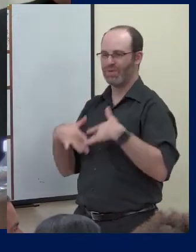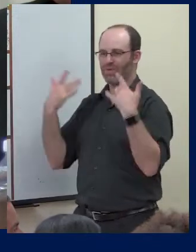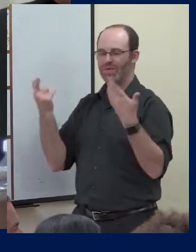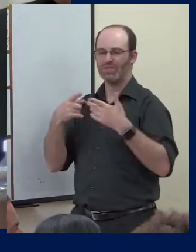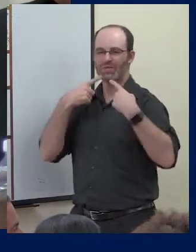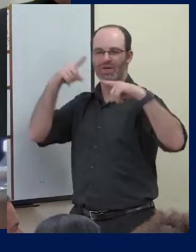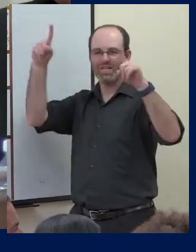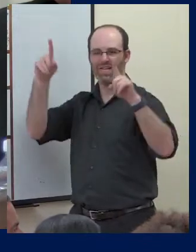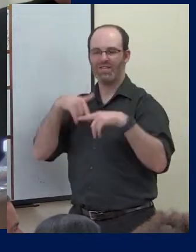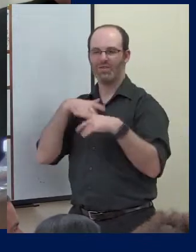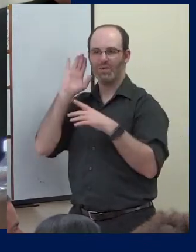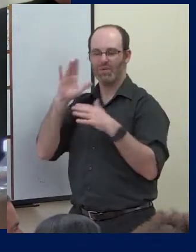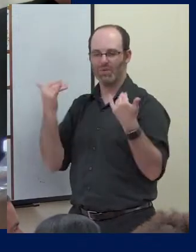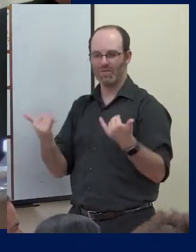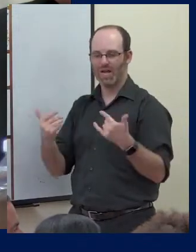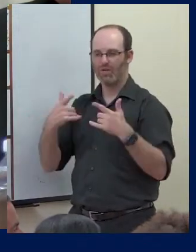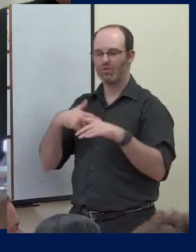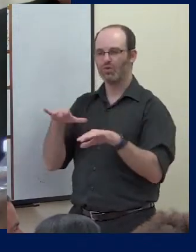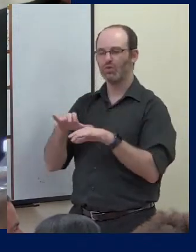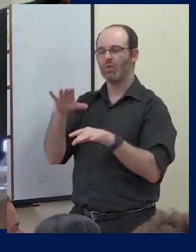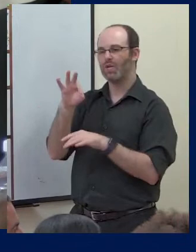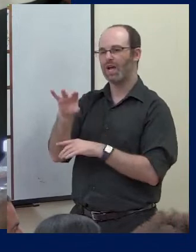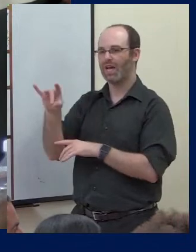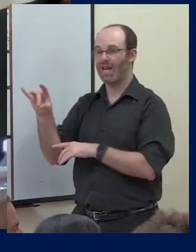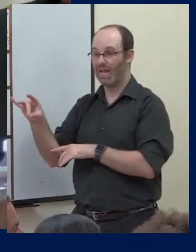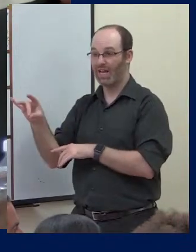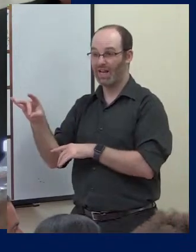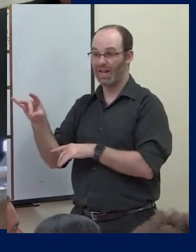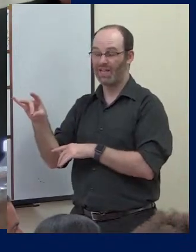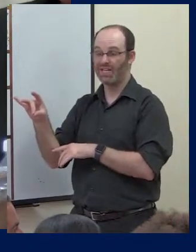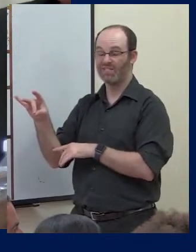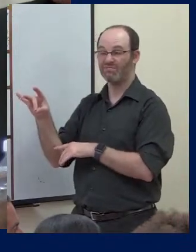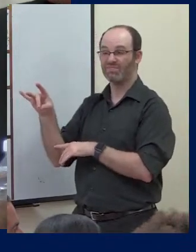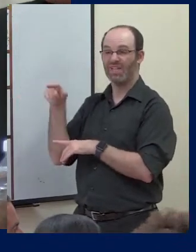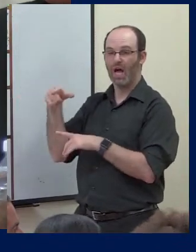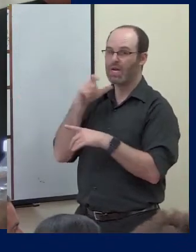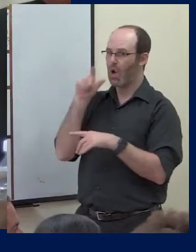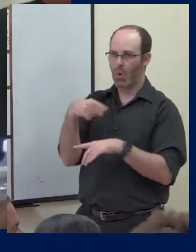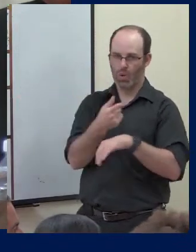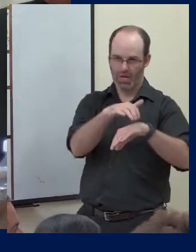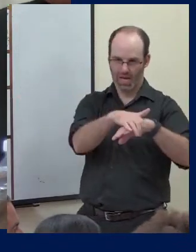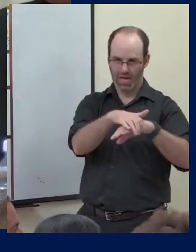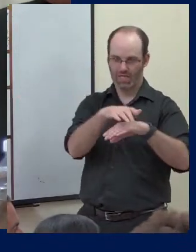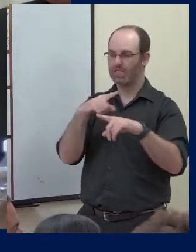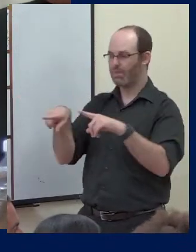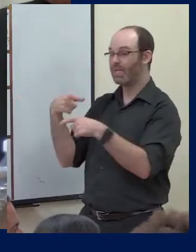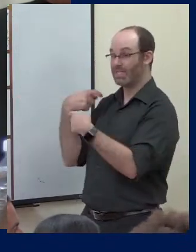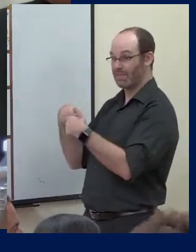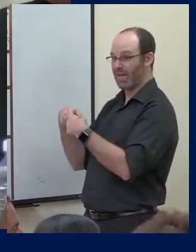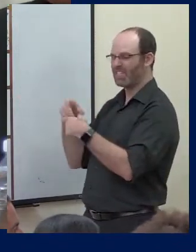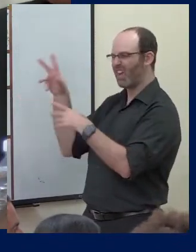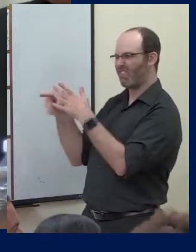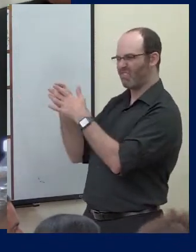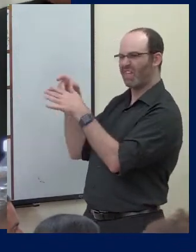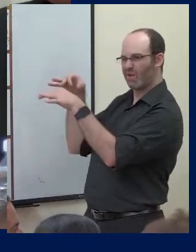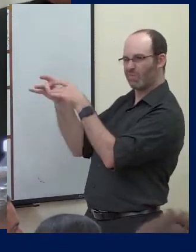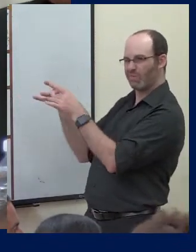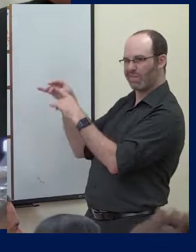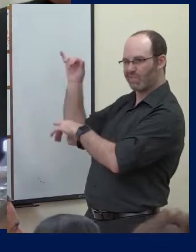to do 988 not just in English, but in Spanish when it comes to text and chat because we